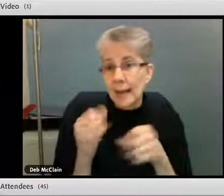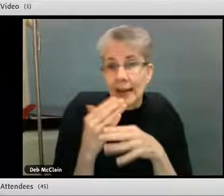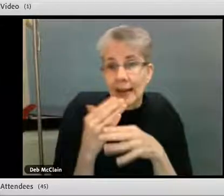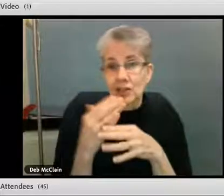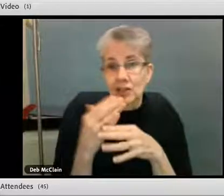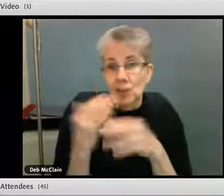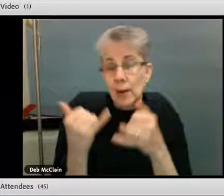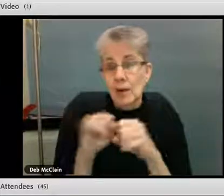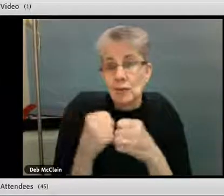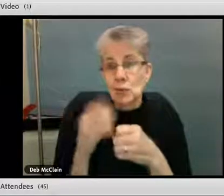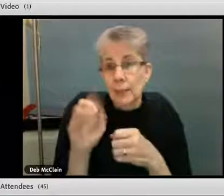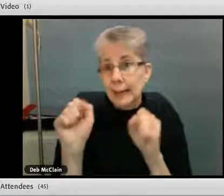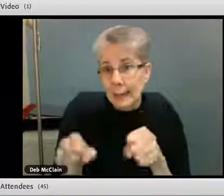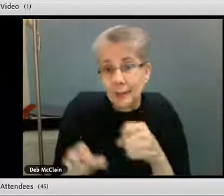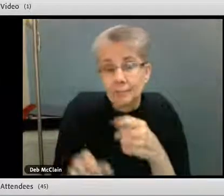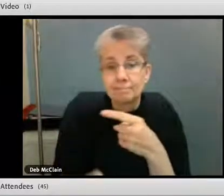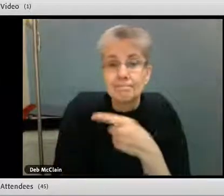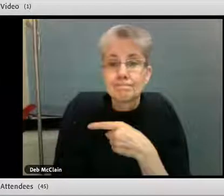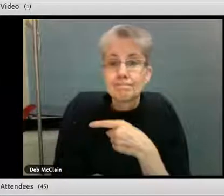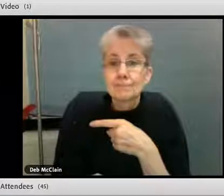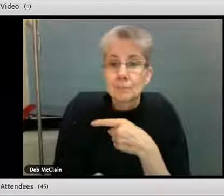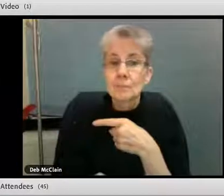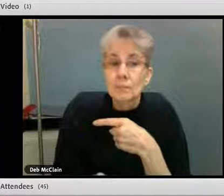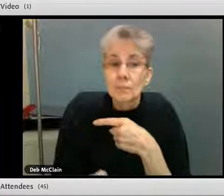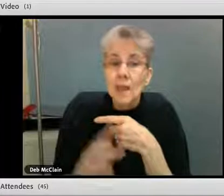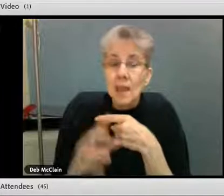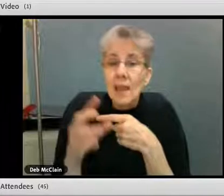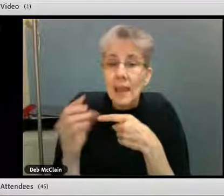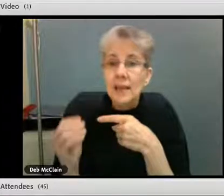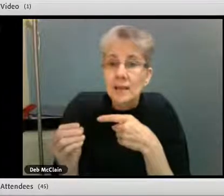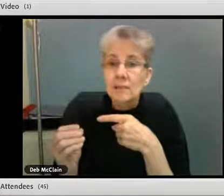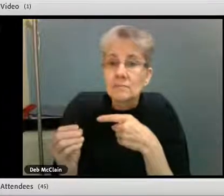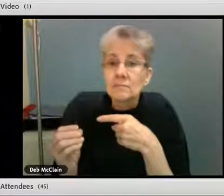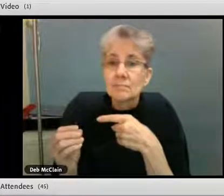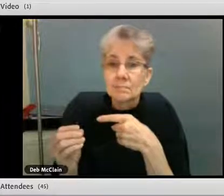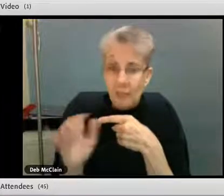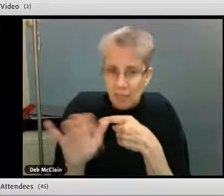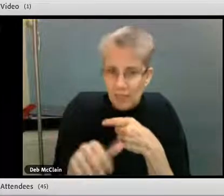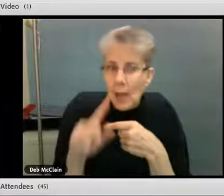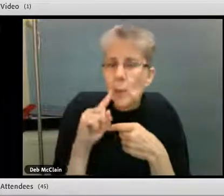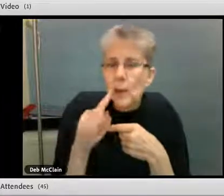And this would be a video that I have created, an animated gif,